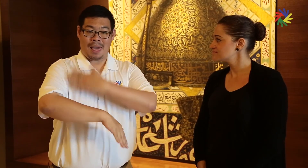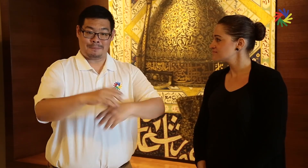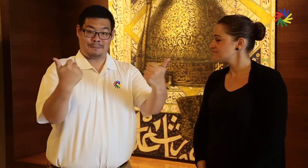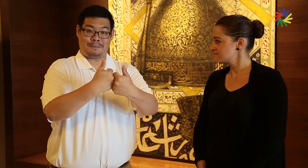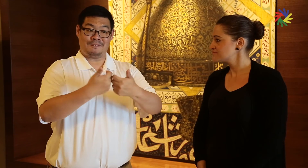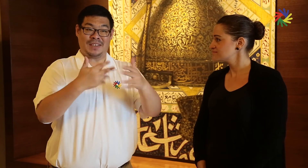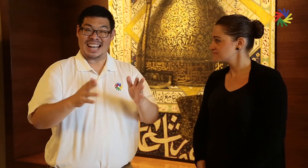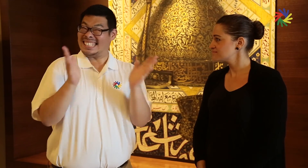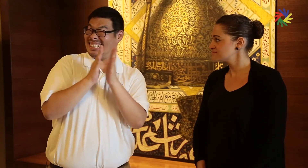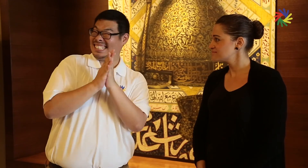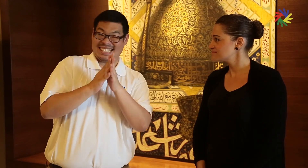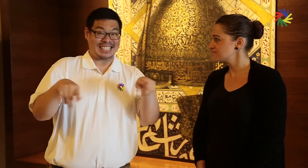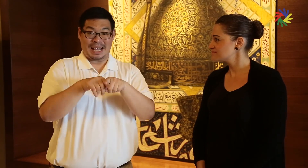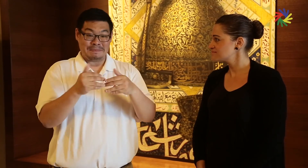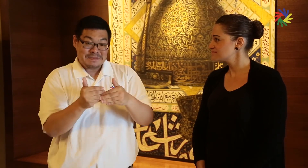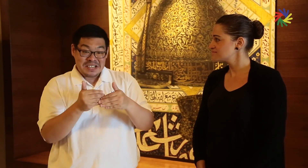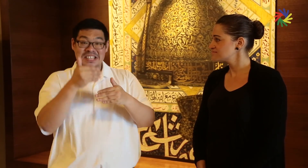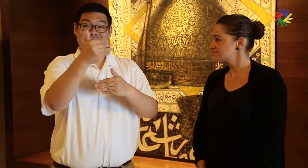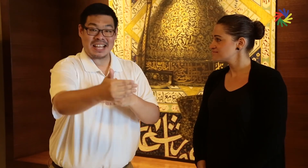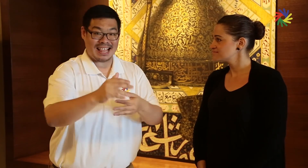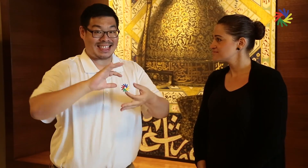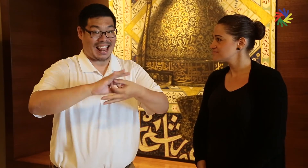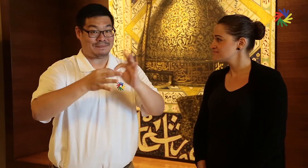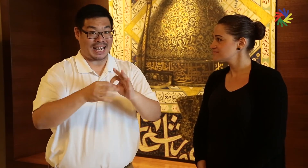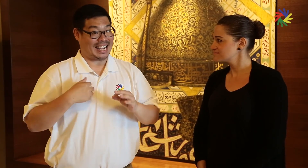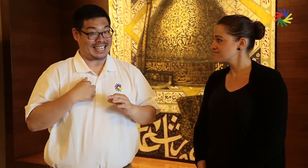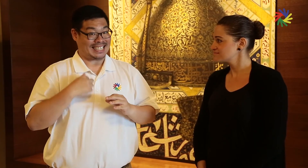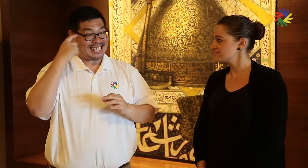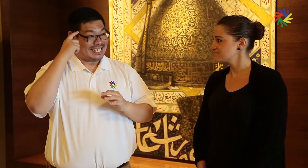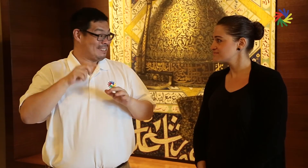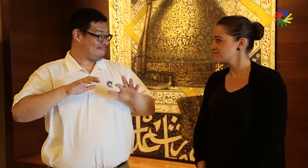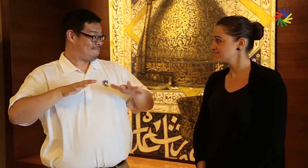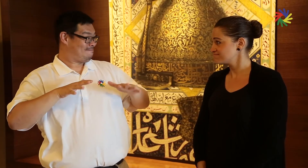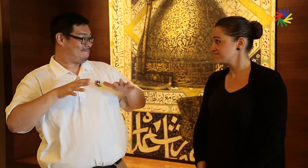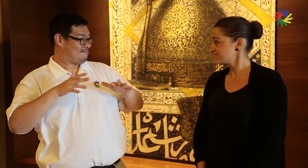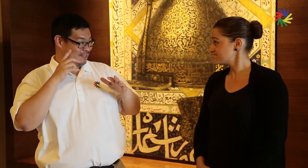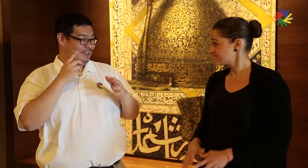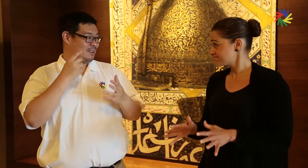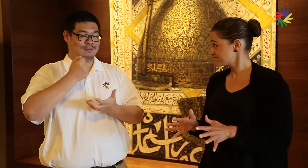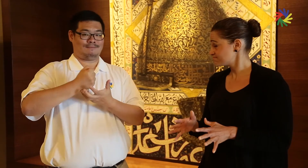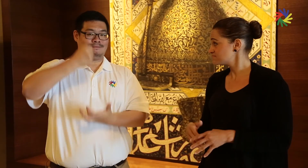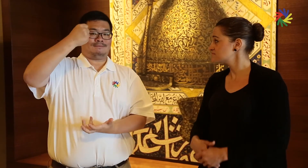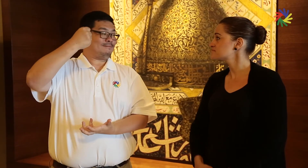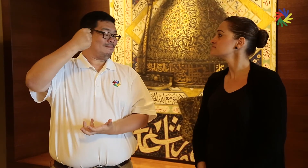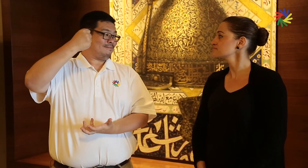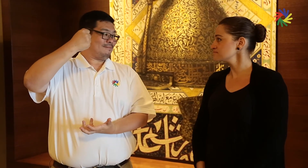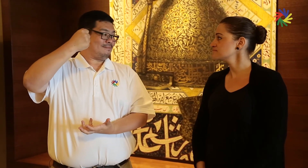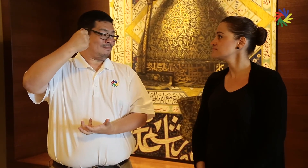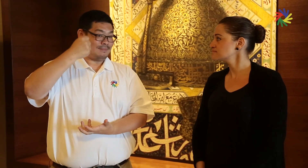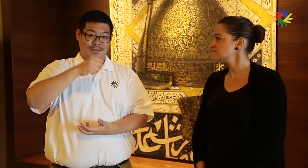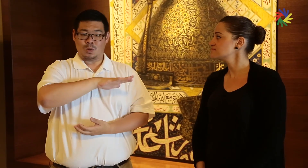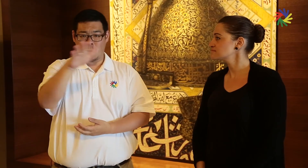I am doubtful because the deaf athletes may